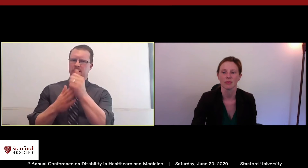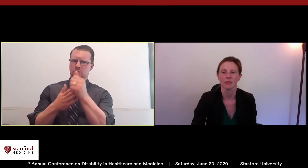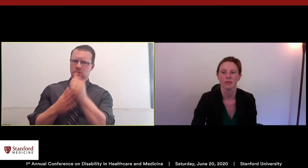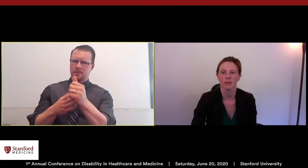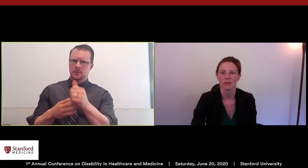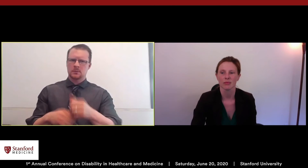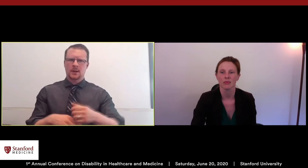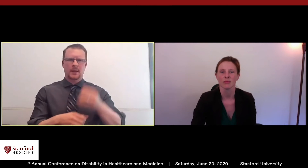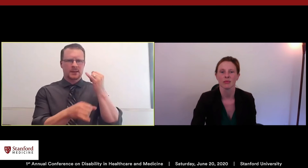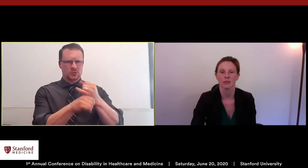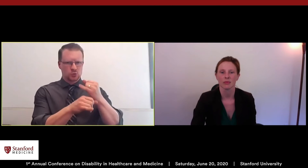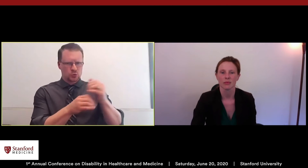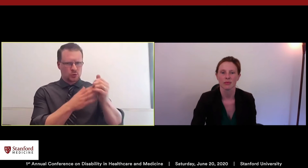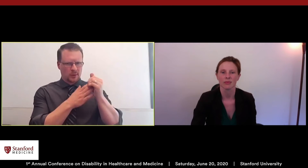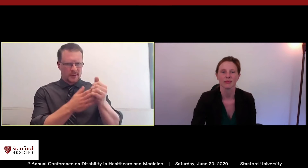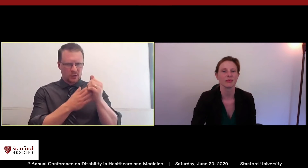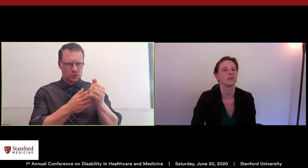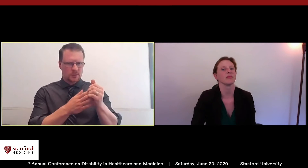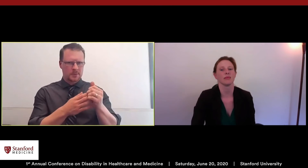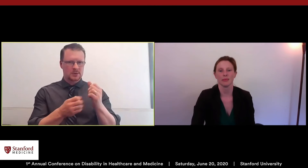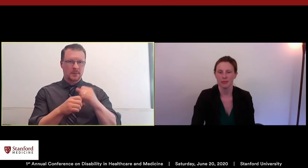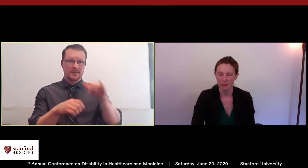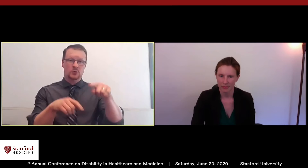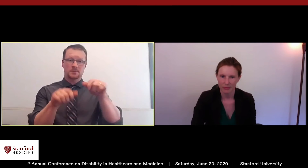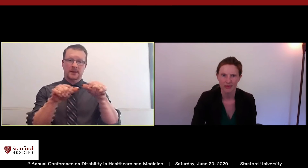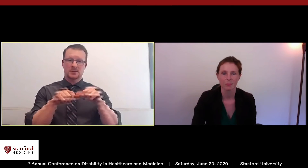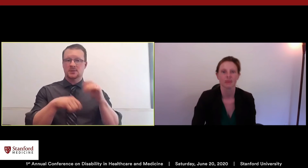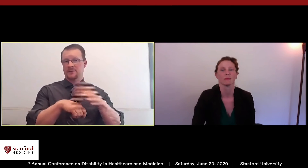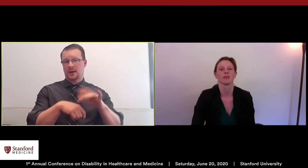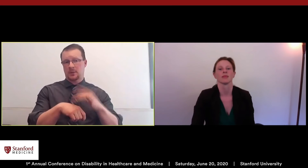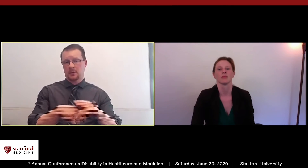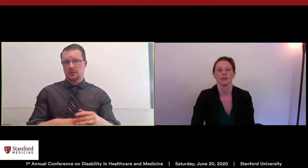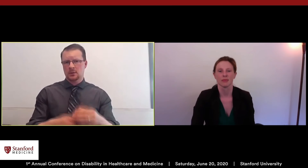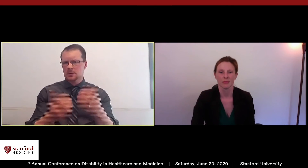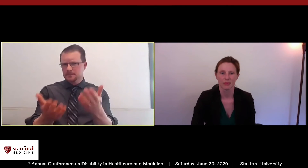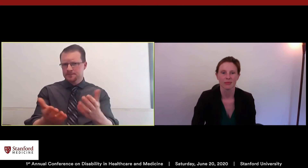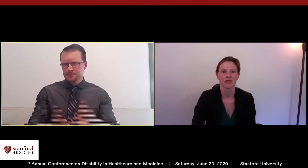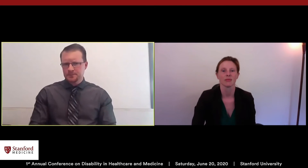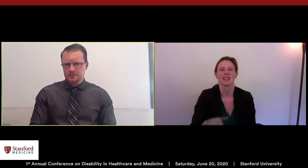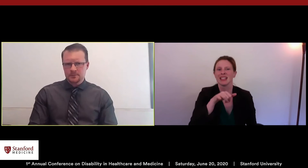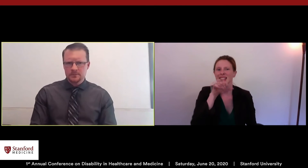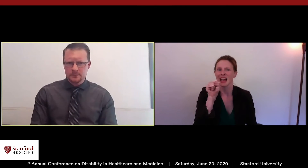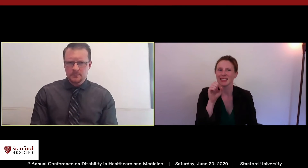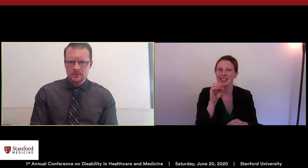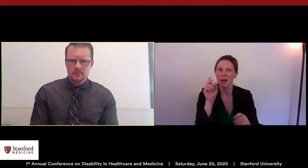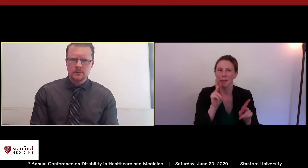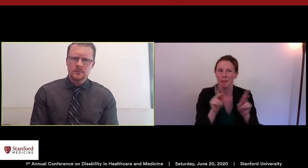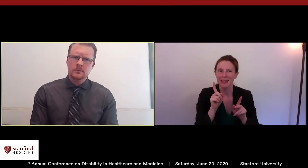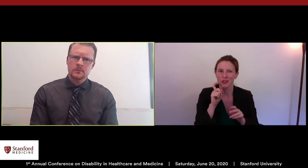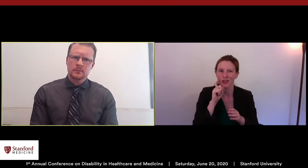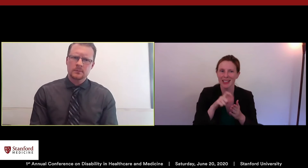And that requires support from our leadership or institutional leadership to make that space available.